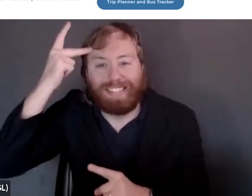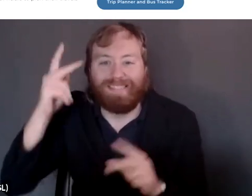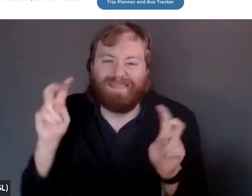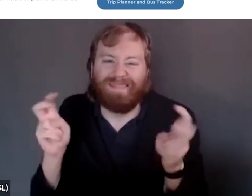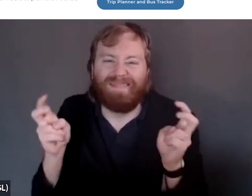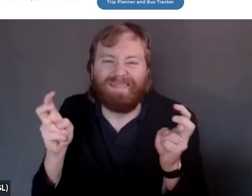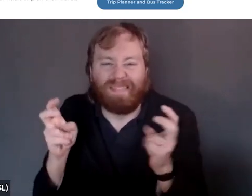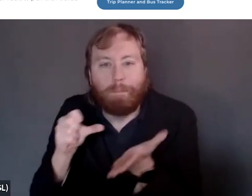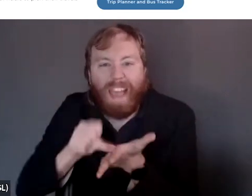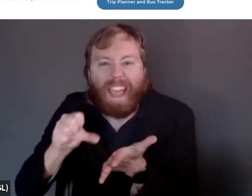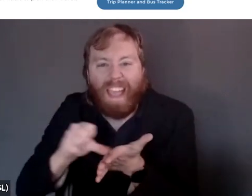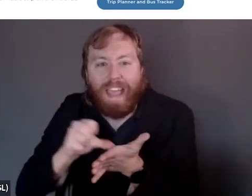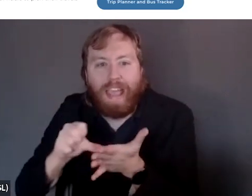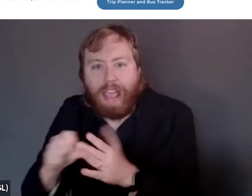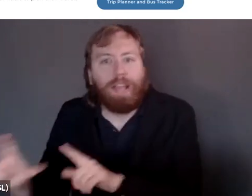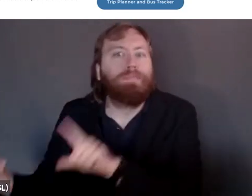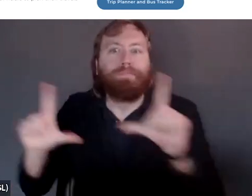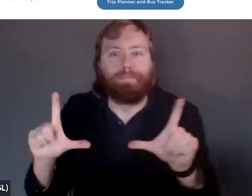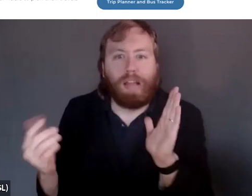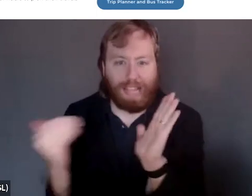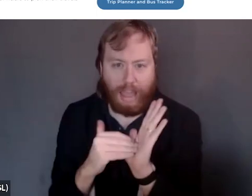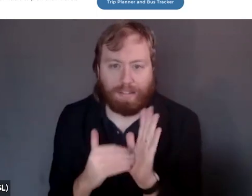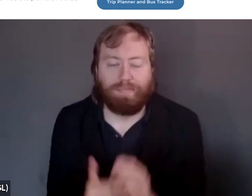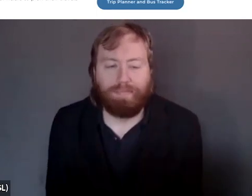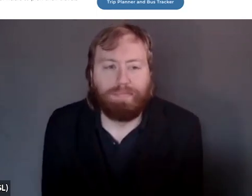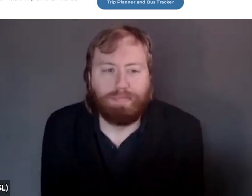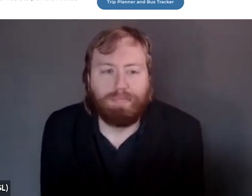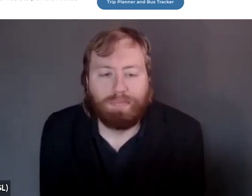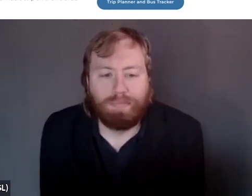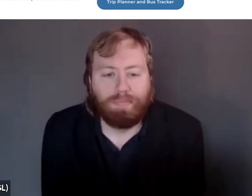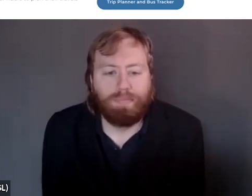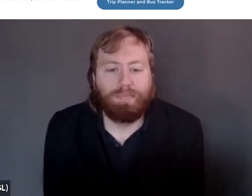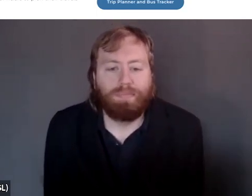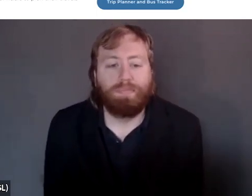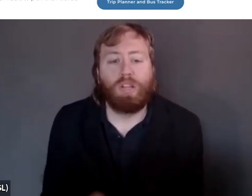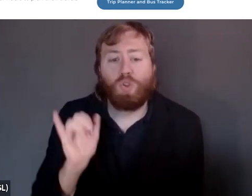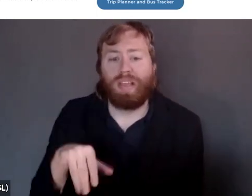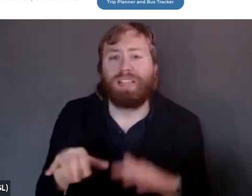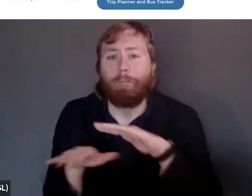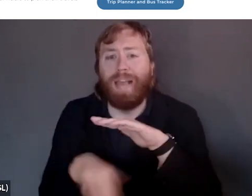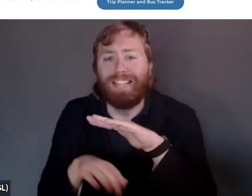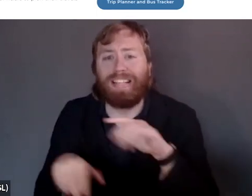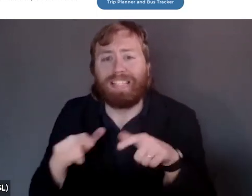That's the basics of keyboard testing, and ultimately, if we're testing the whole page, of course, we would sequence through every link